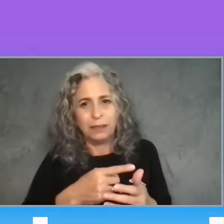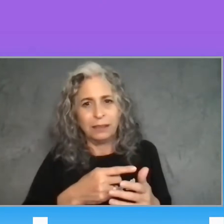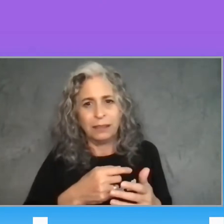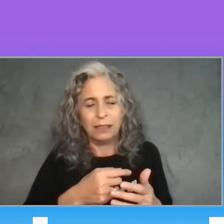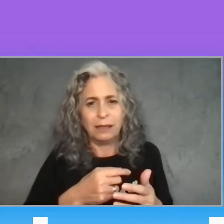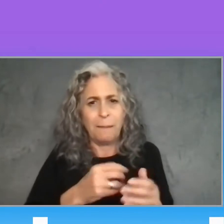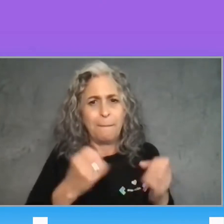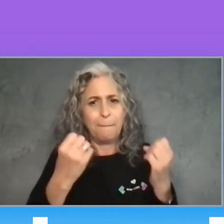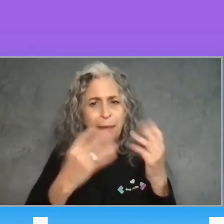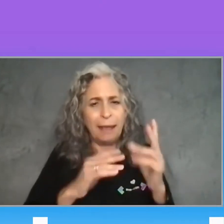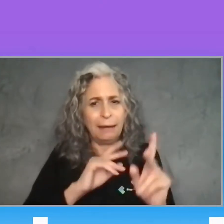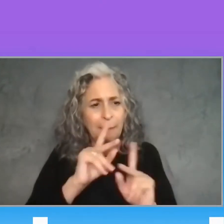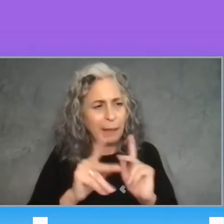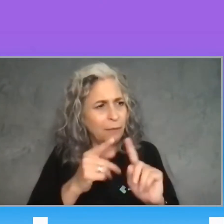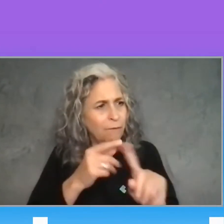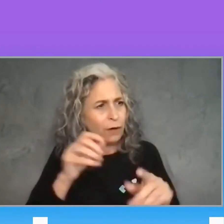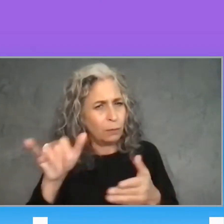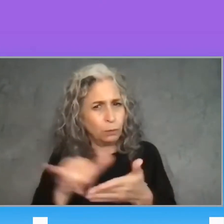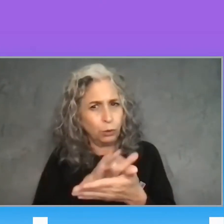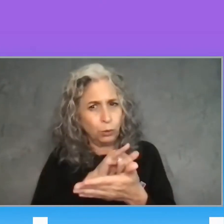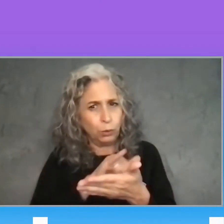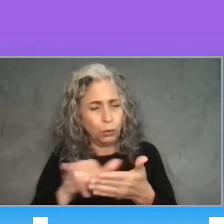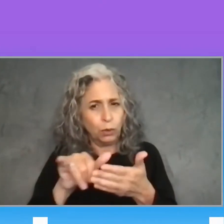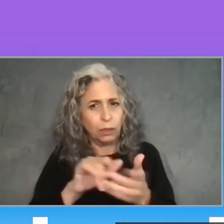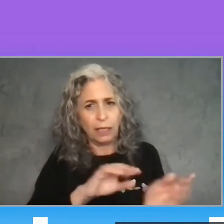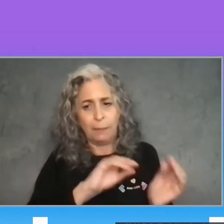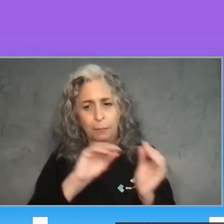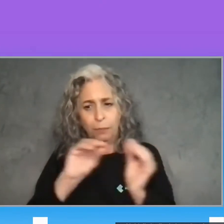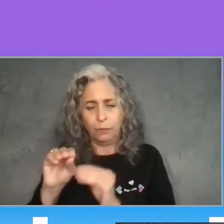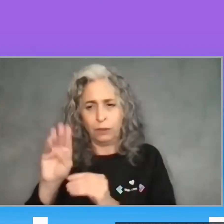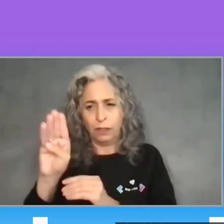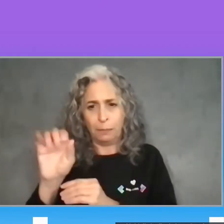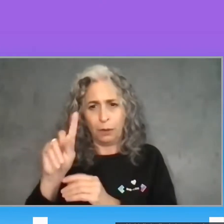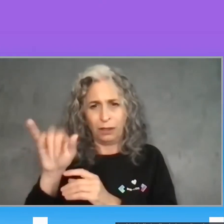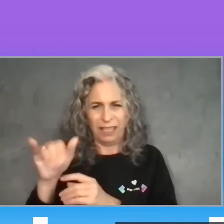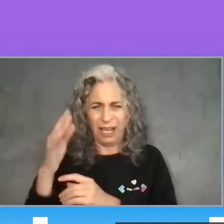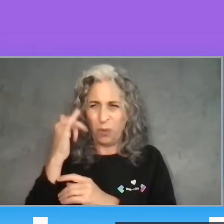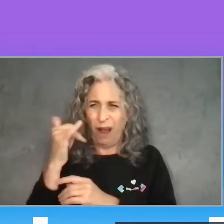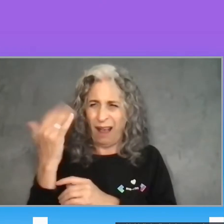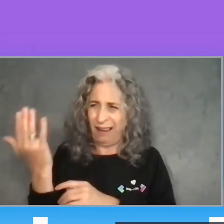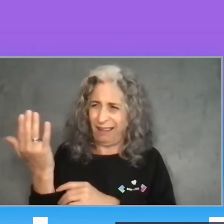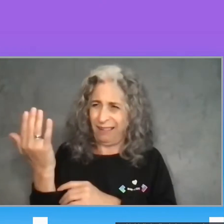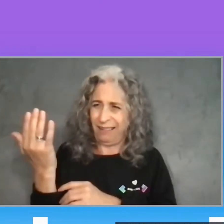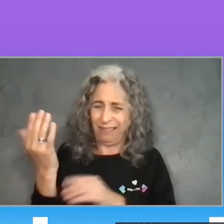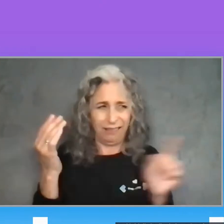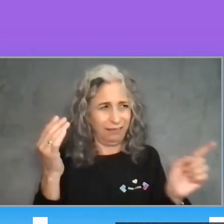exodus of people from New York out to Berkeley. Like, why did